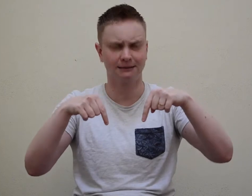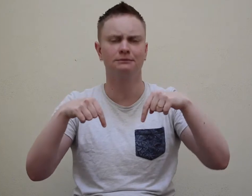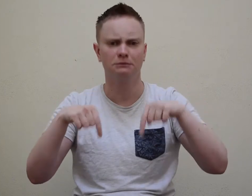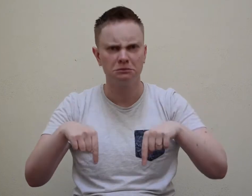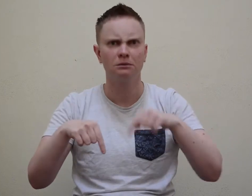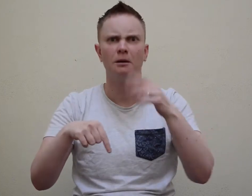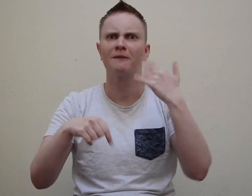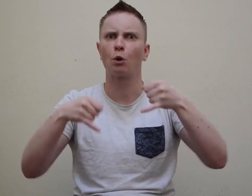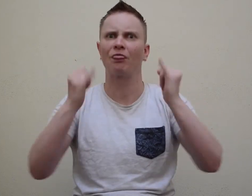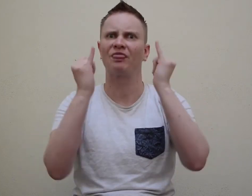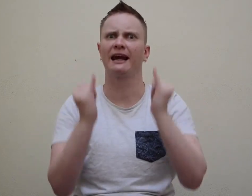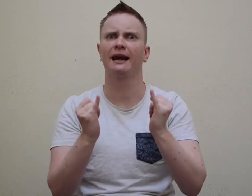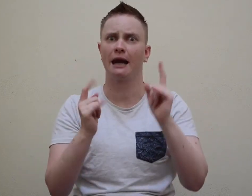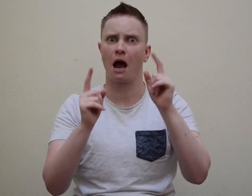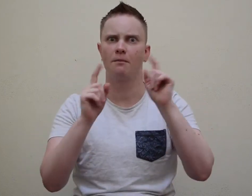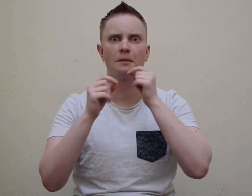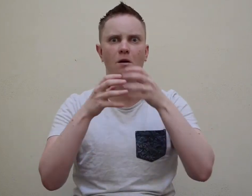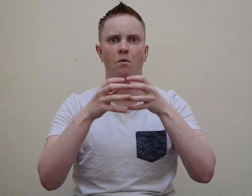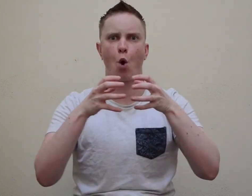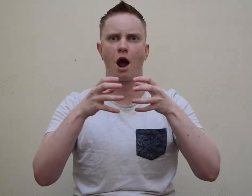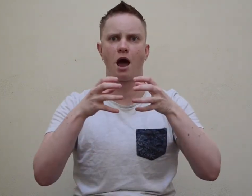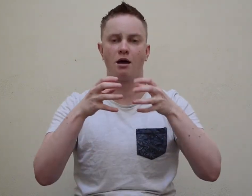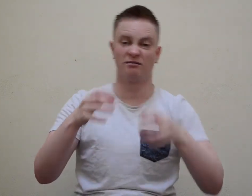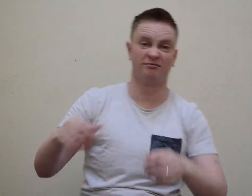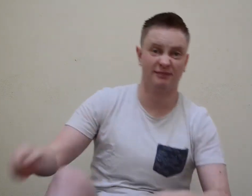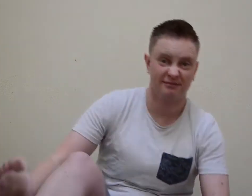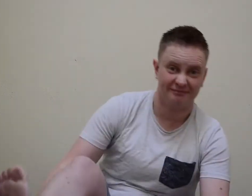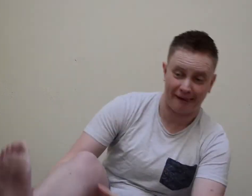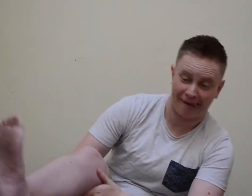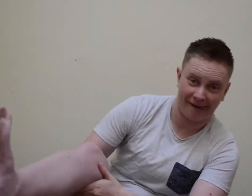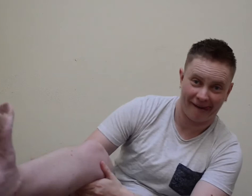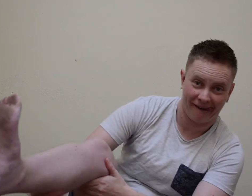And my legs, used to be quite thin and they bulked up. Right? See.